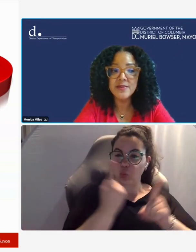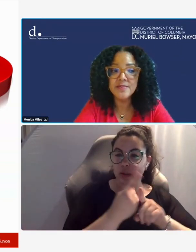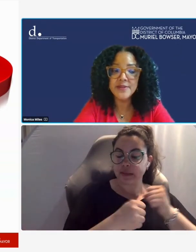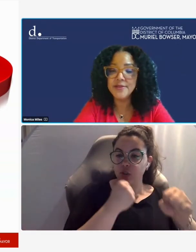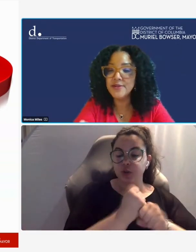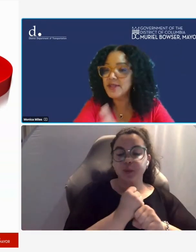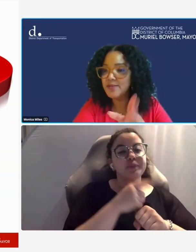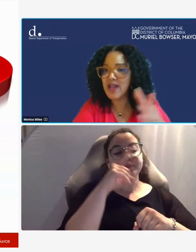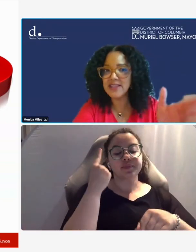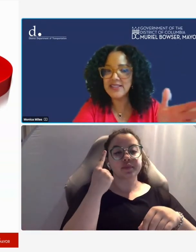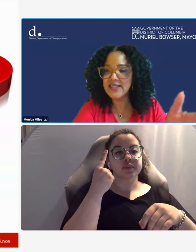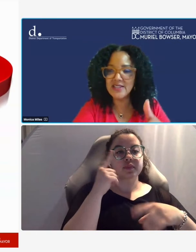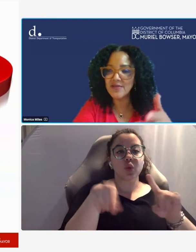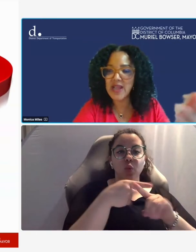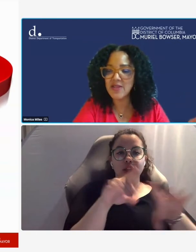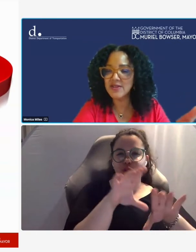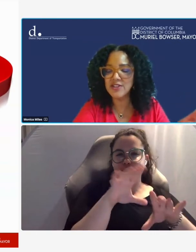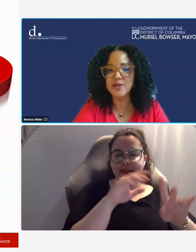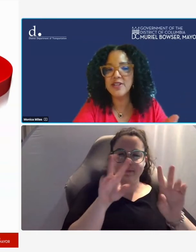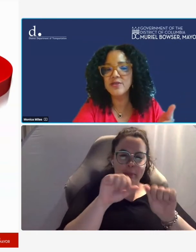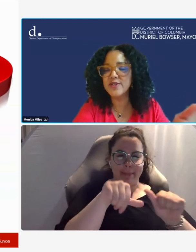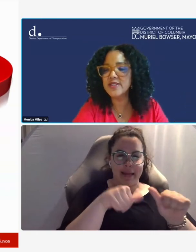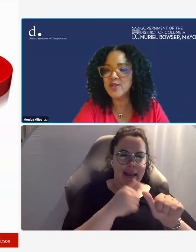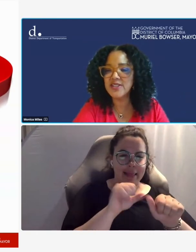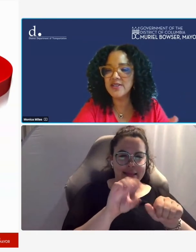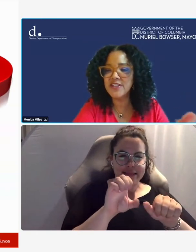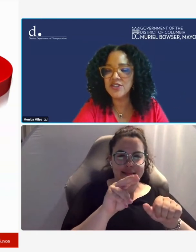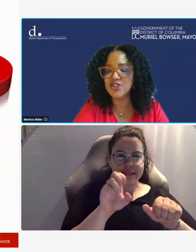in doing the behind the scenes of how they are determining the reasonableness of each of the job